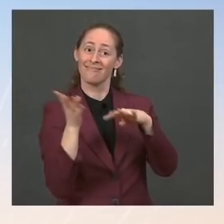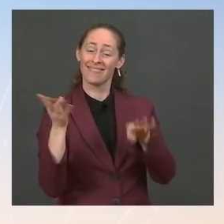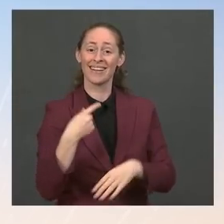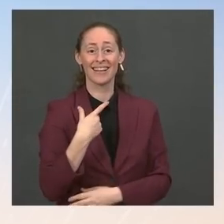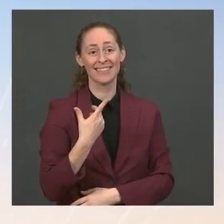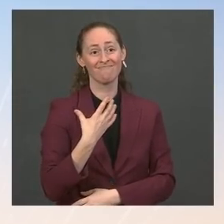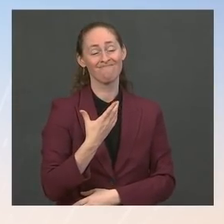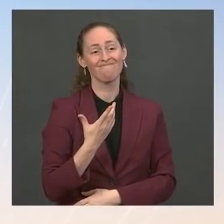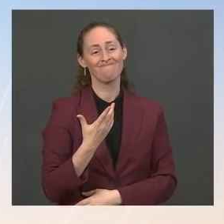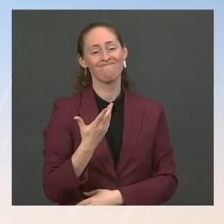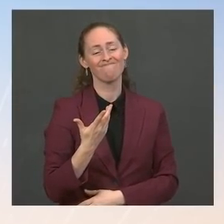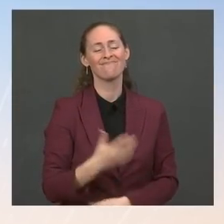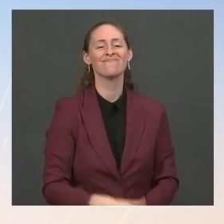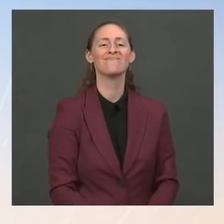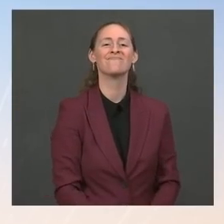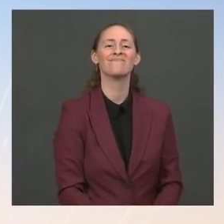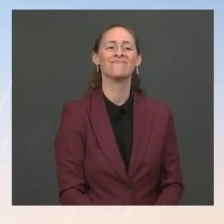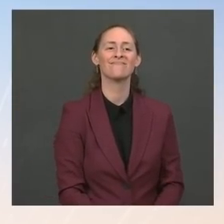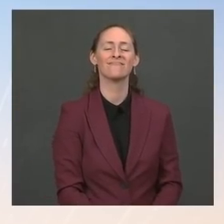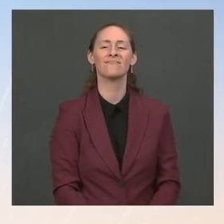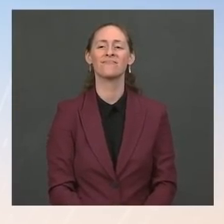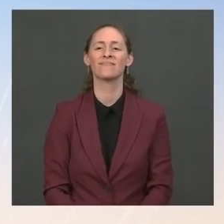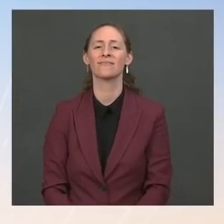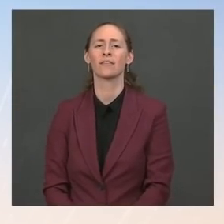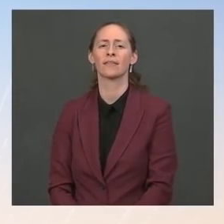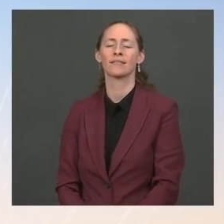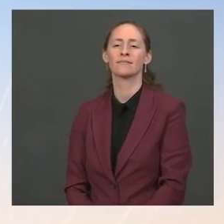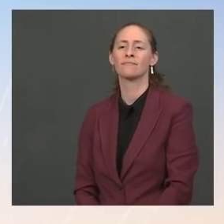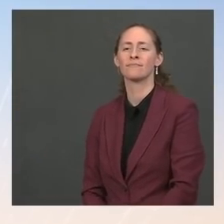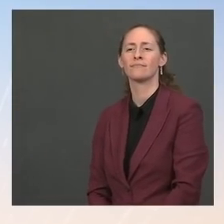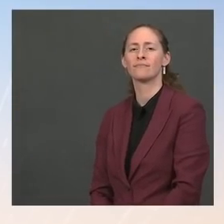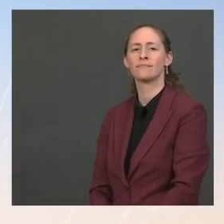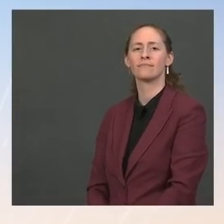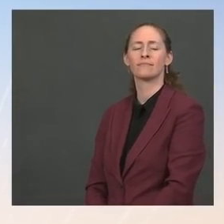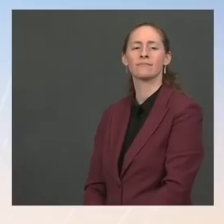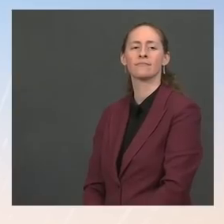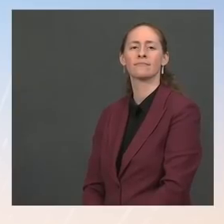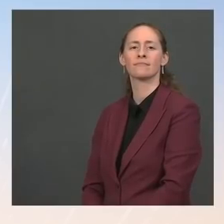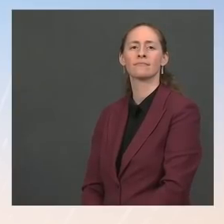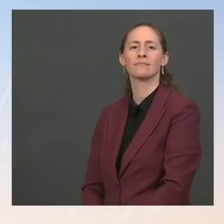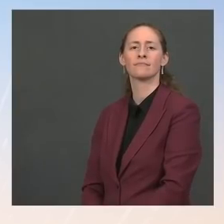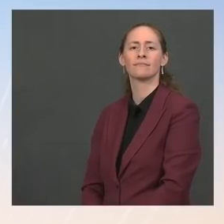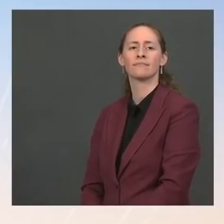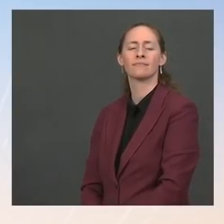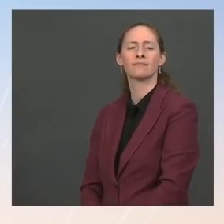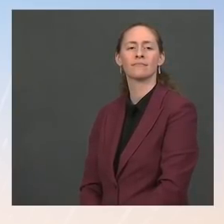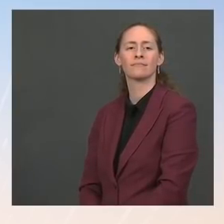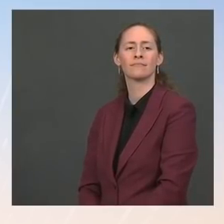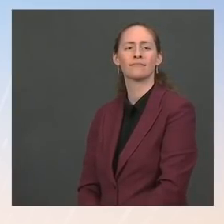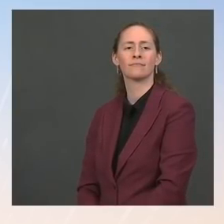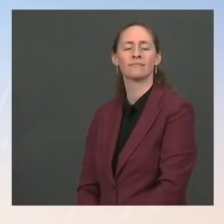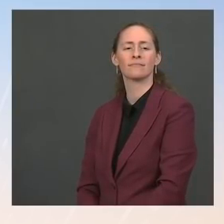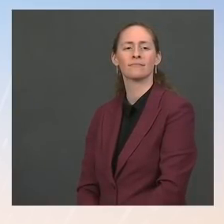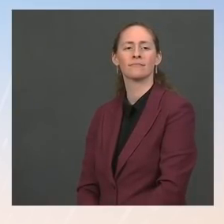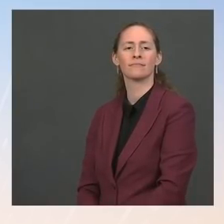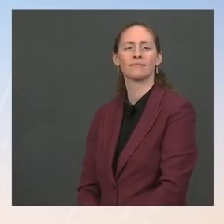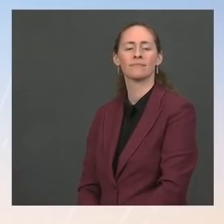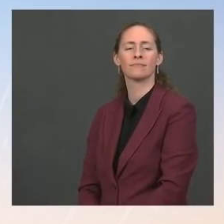released his statement yesterday, he talked about his ties to the pharmaceutical industry and then subsequently the industry's role in the opioid pandem- -- or epidemic.